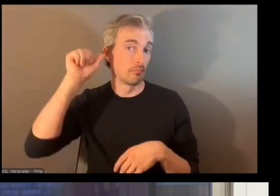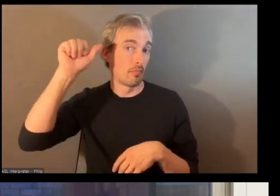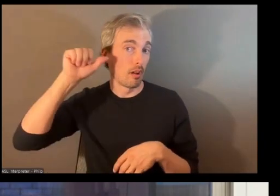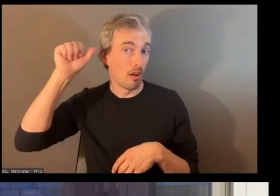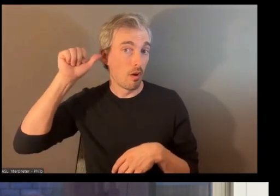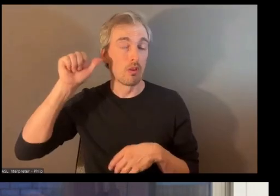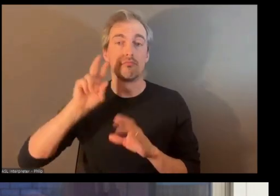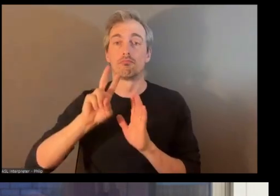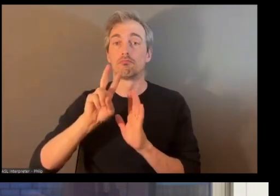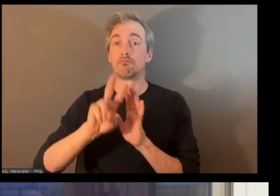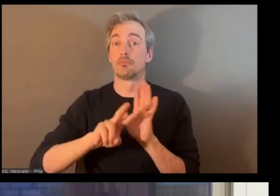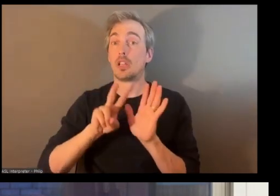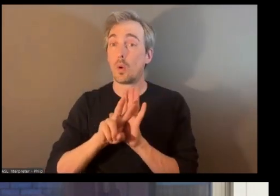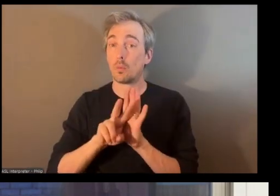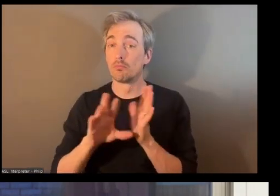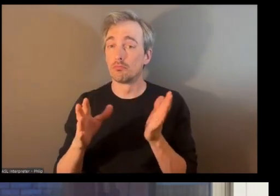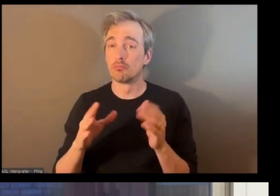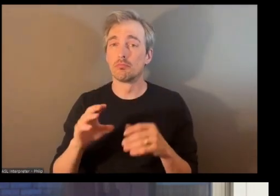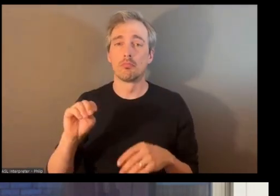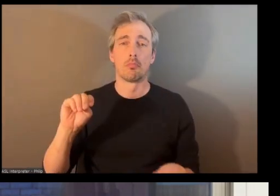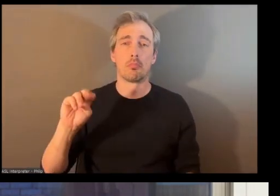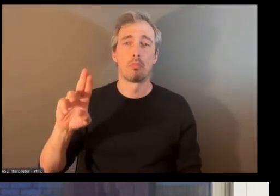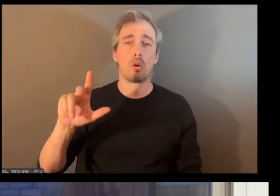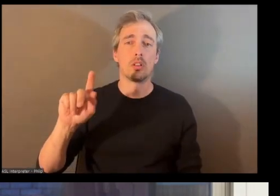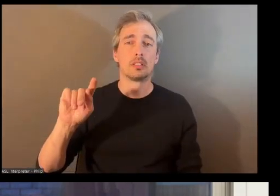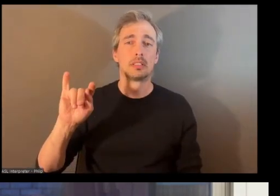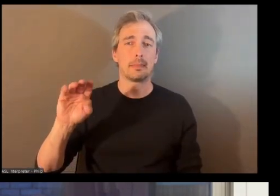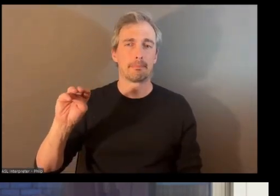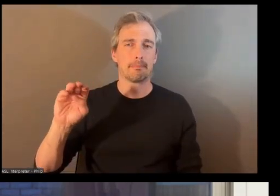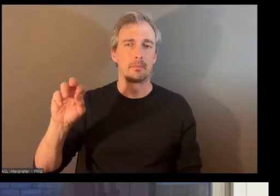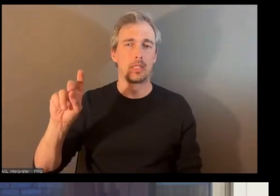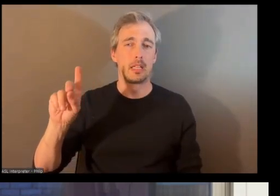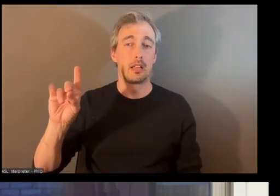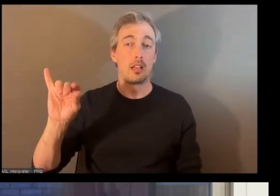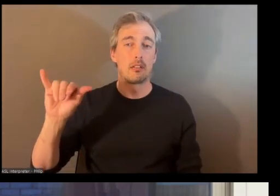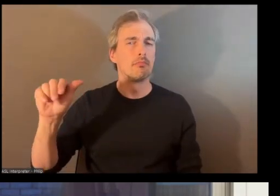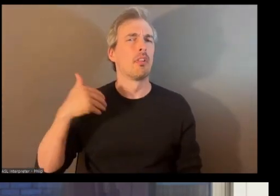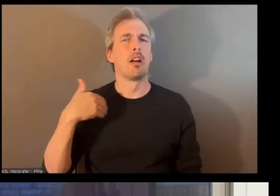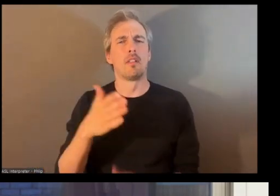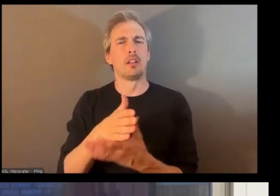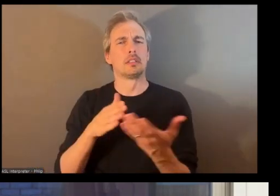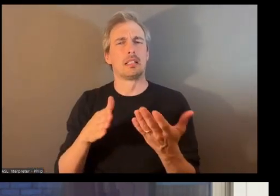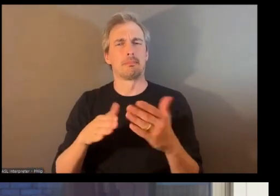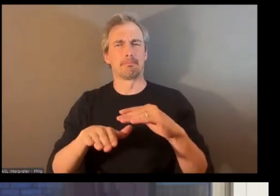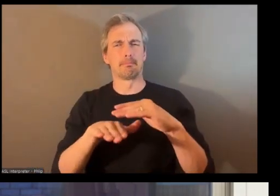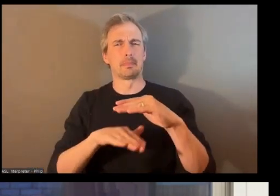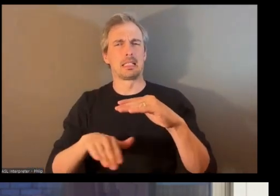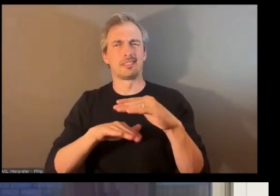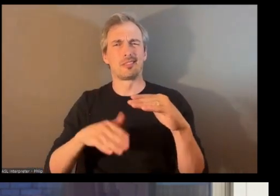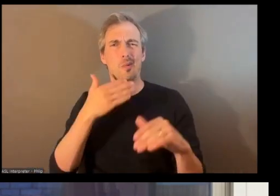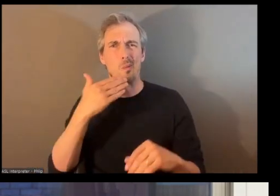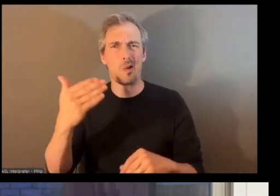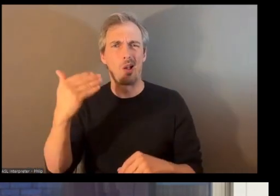some very basic well known rules. Right? Like: Provide subtitles, captions, and transcripts.